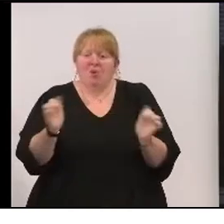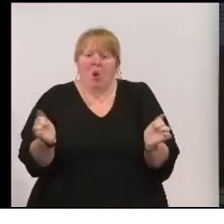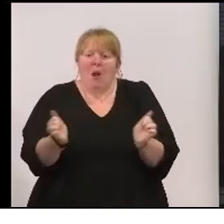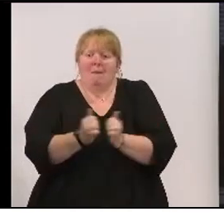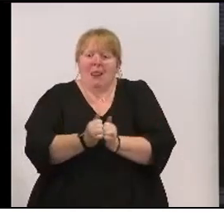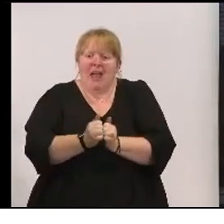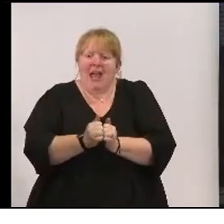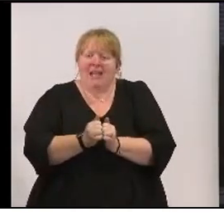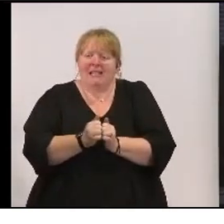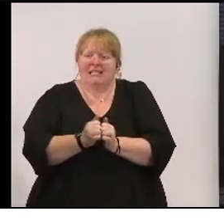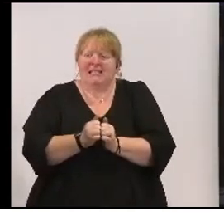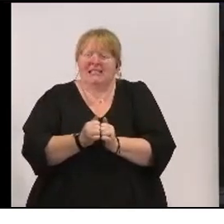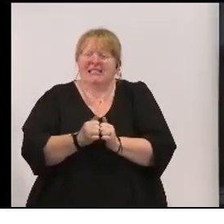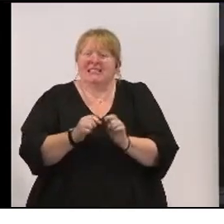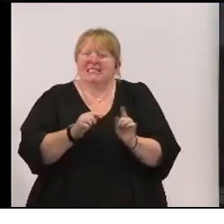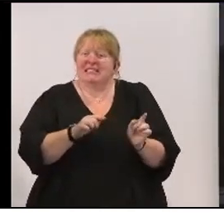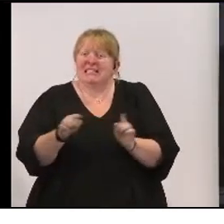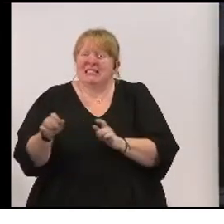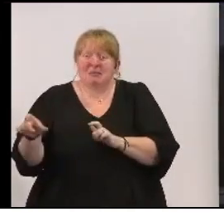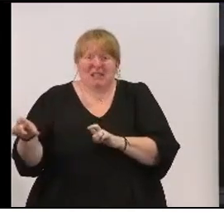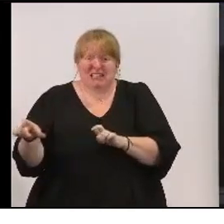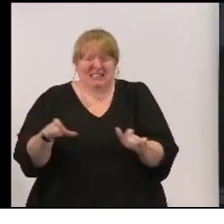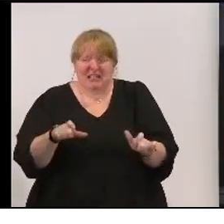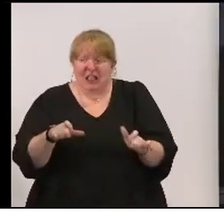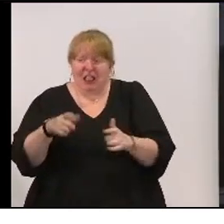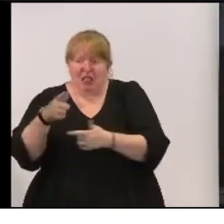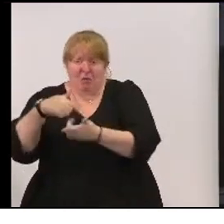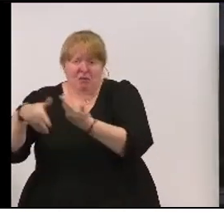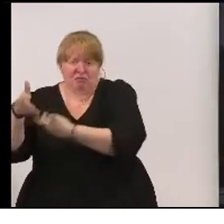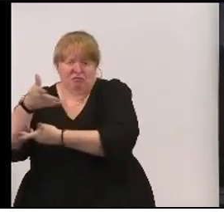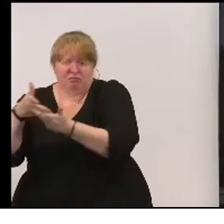It's still not seen as enough. And, and I think that's